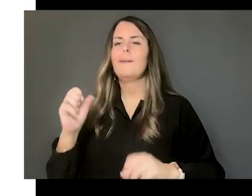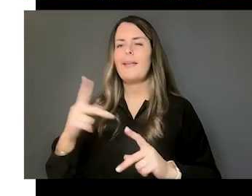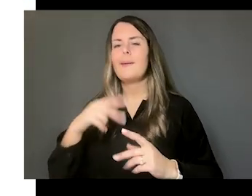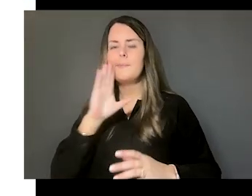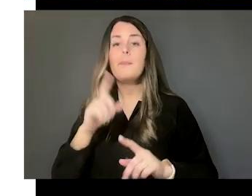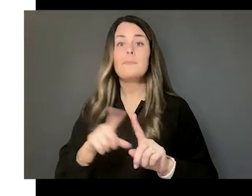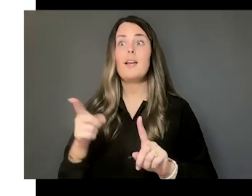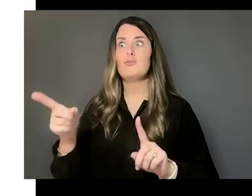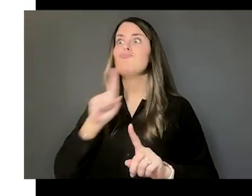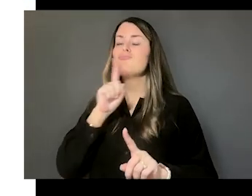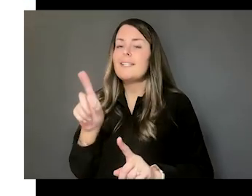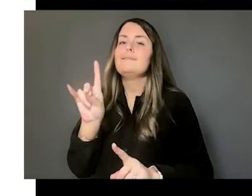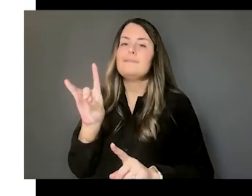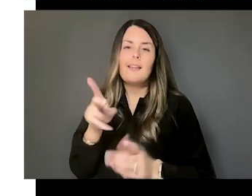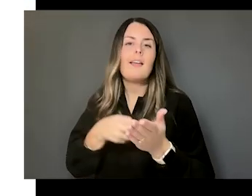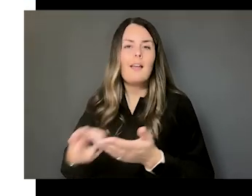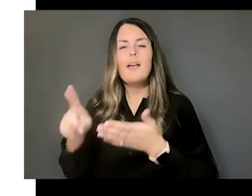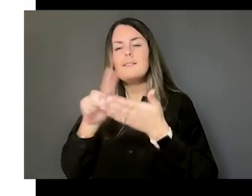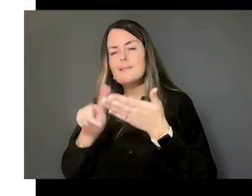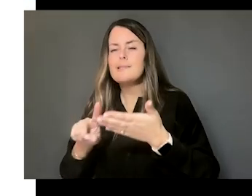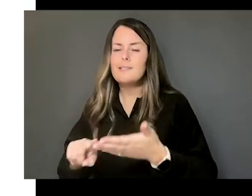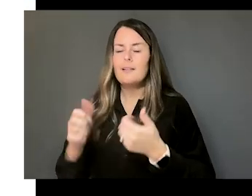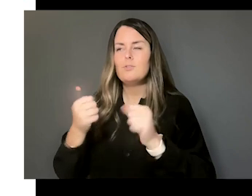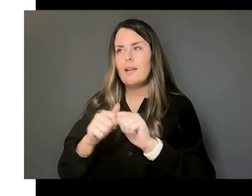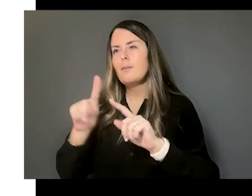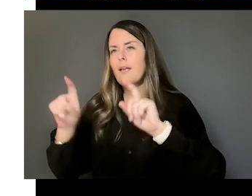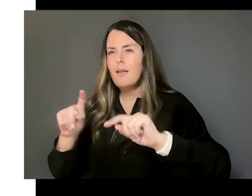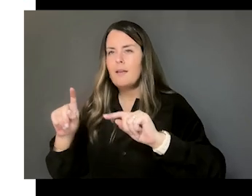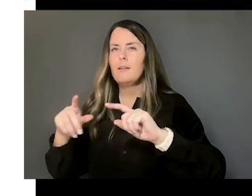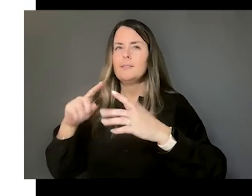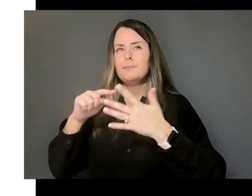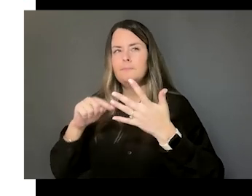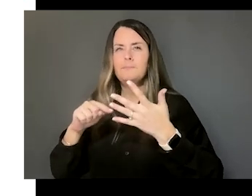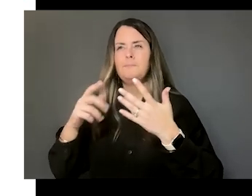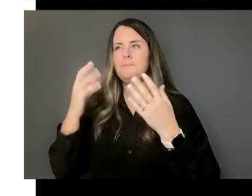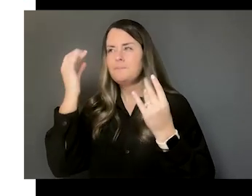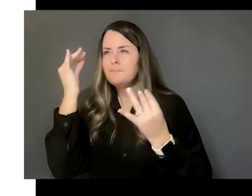but digging into it, asking questions, there was a bit of discomfort.